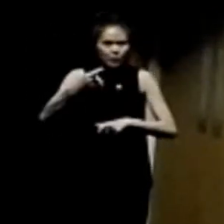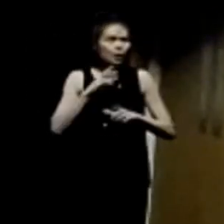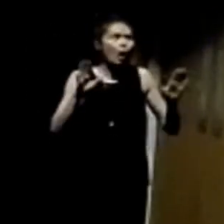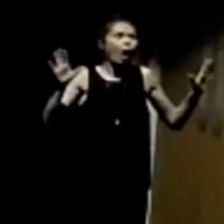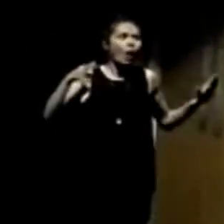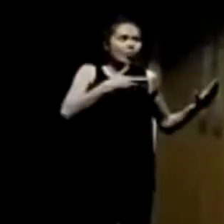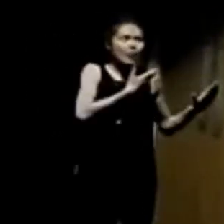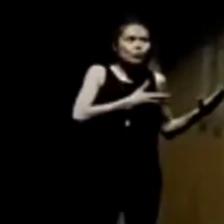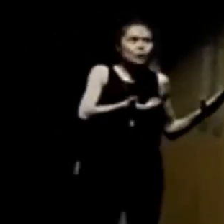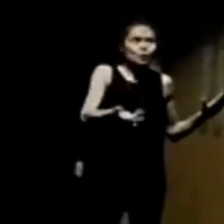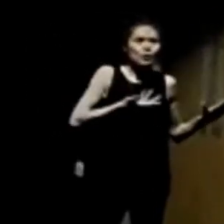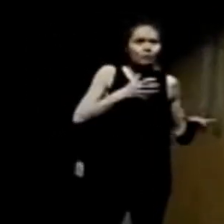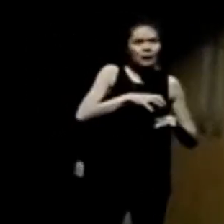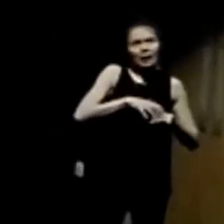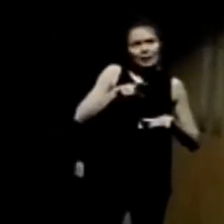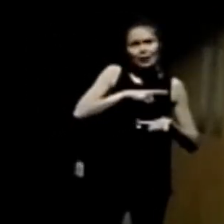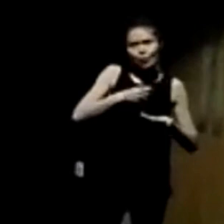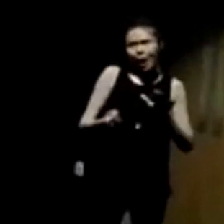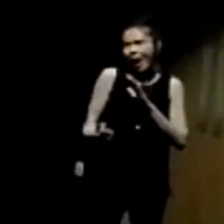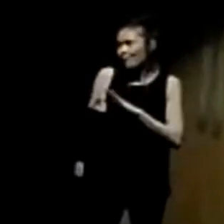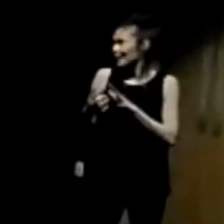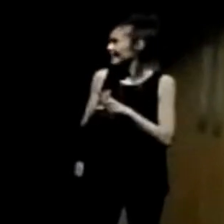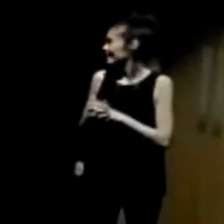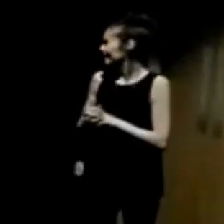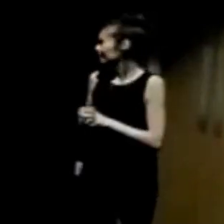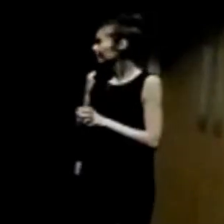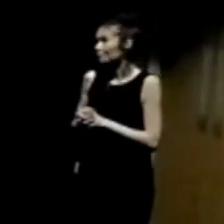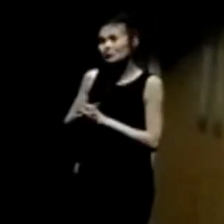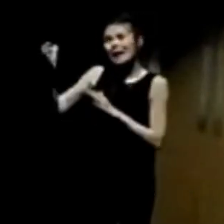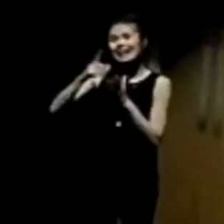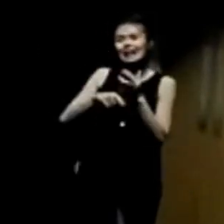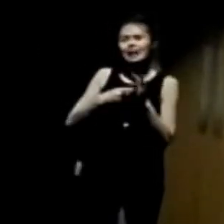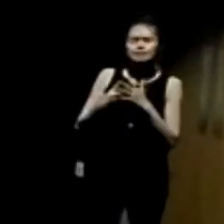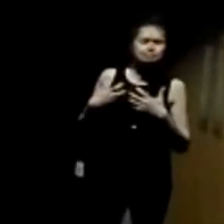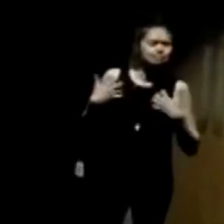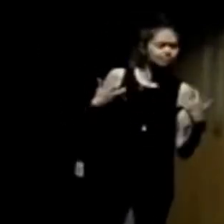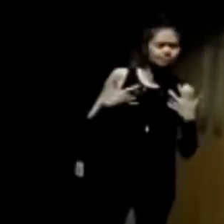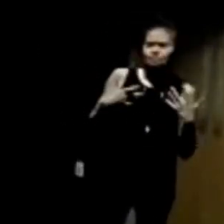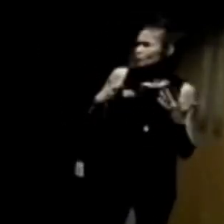So, this rather annoying figure, so young and so untender.